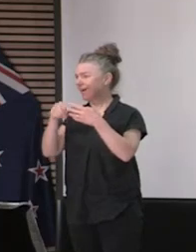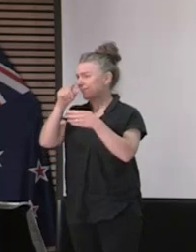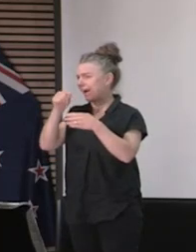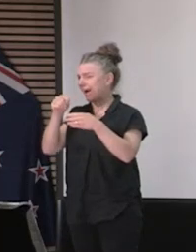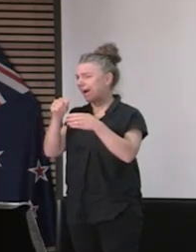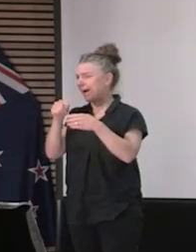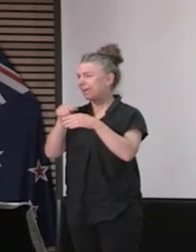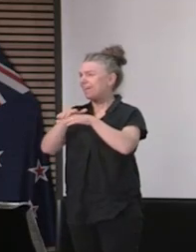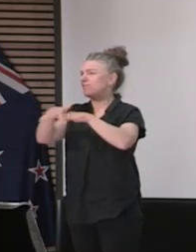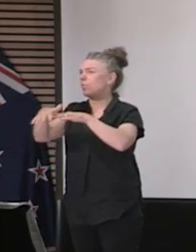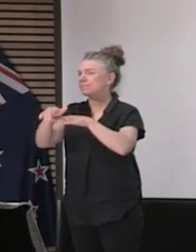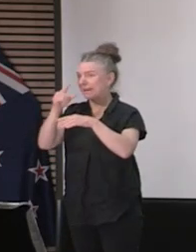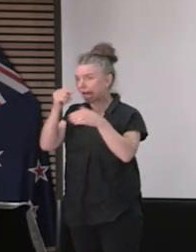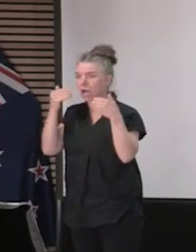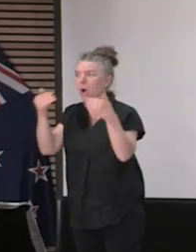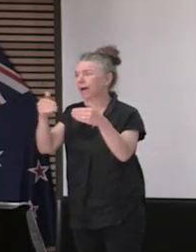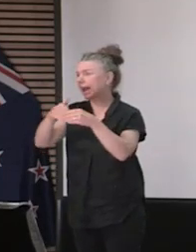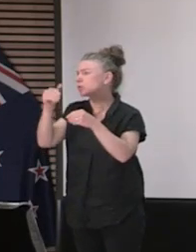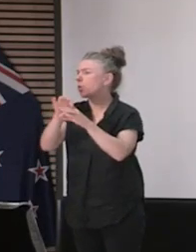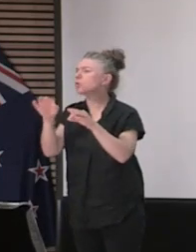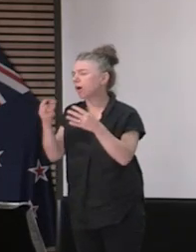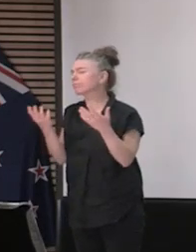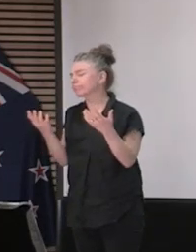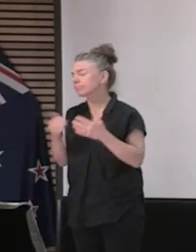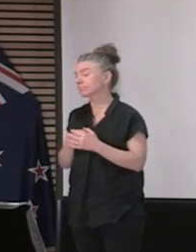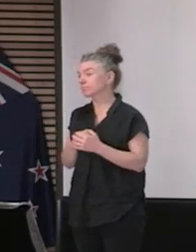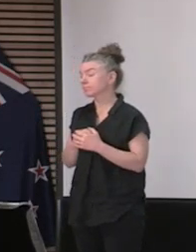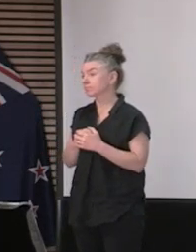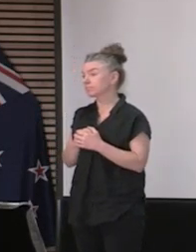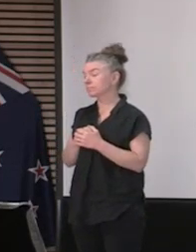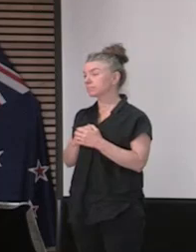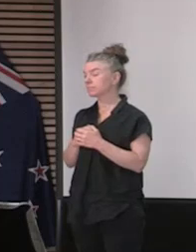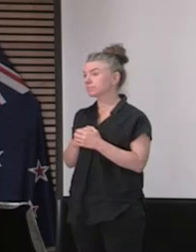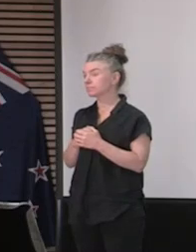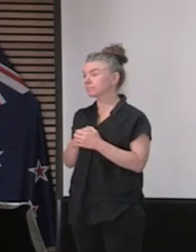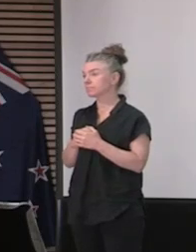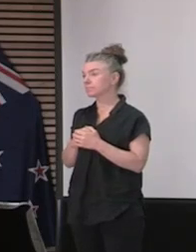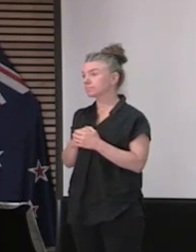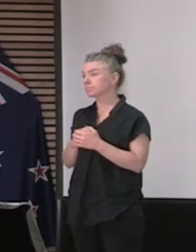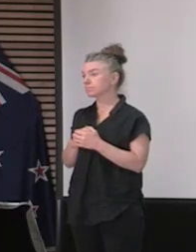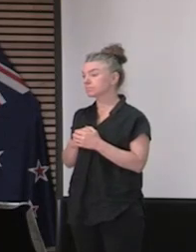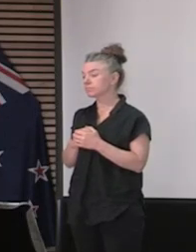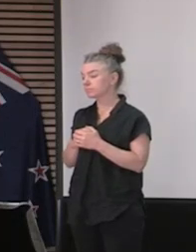Sothat will be a significantdetermining factor. I think ifwe based it sole lip on theidea of whether or not we'llbe able to have massgatherings,